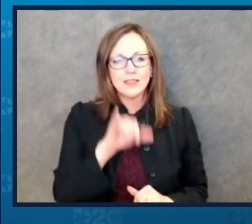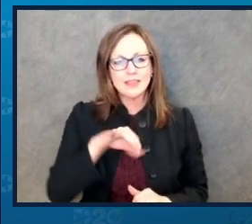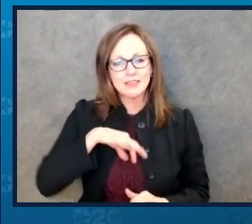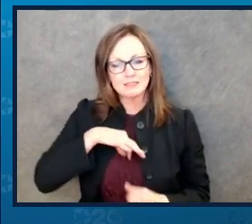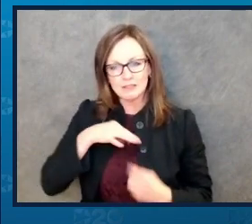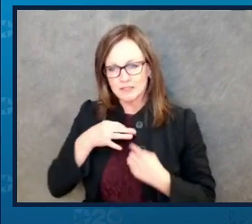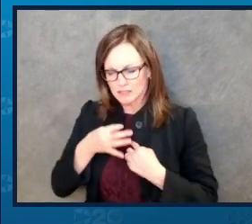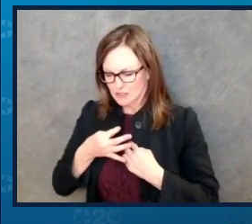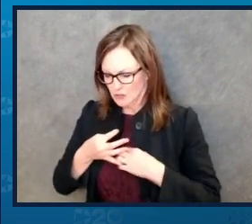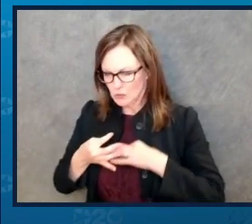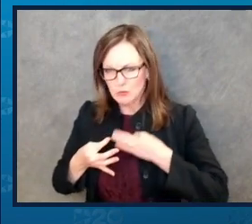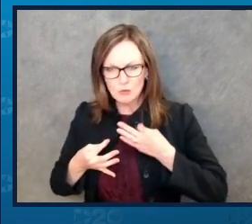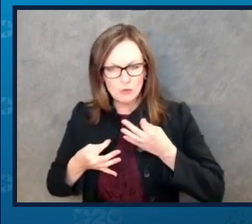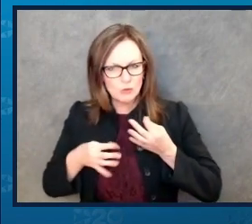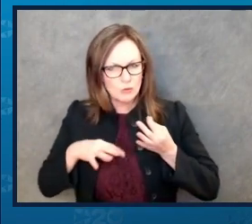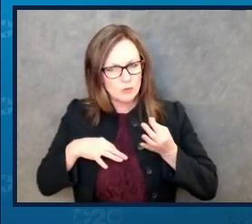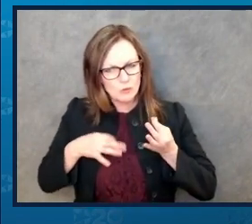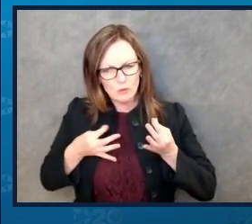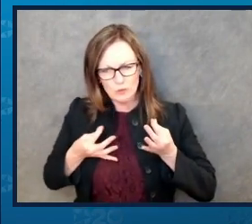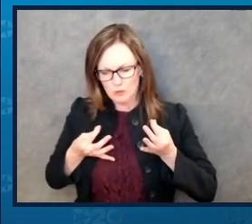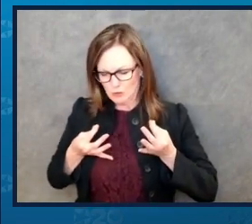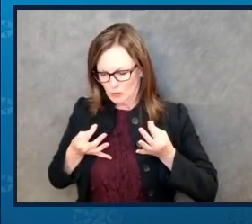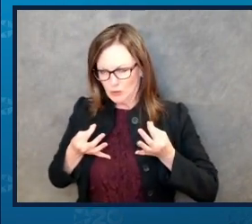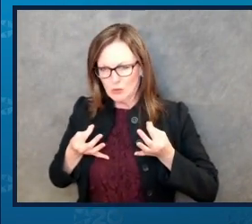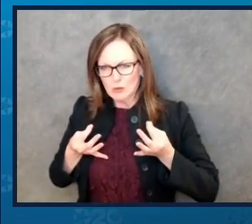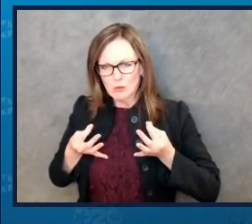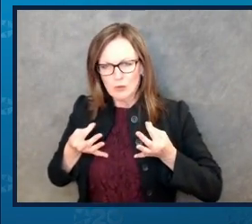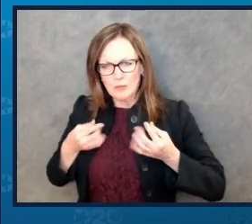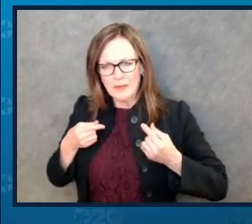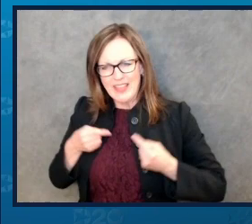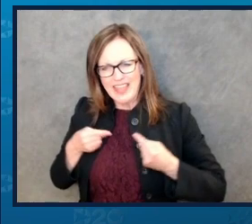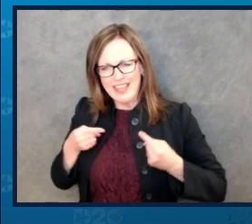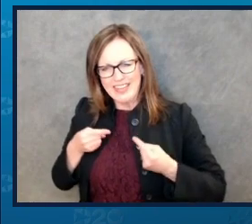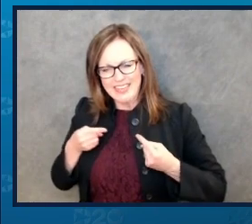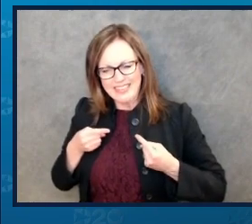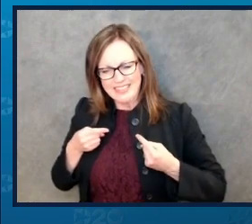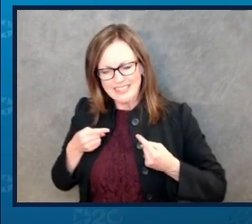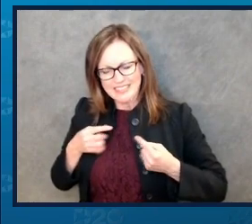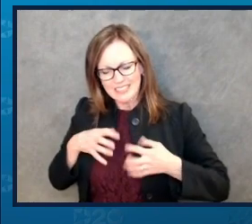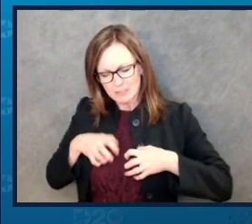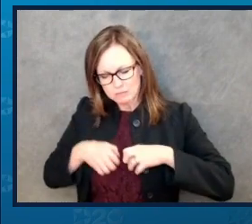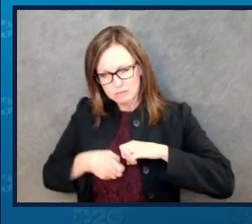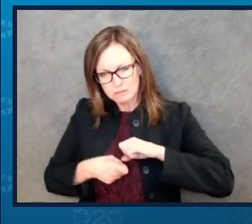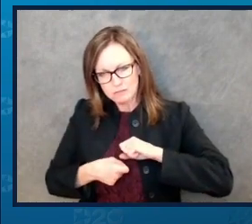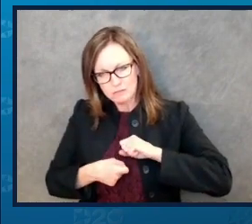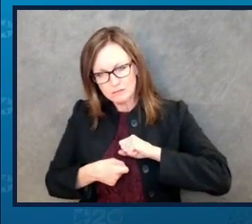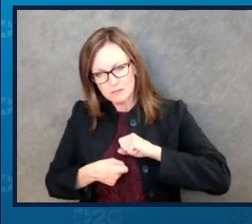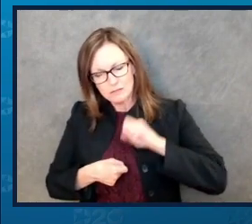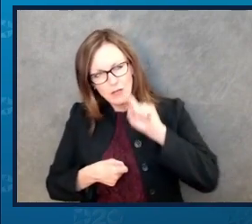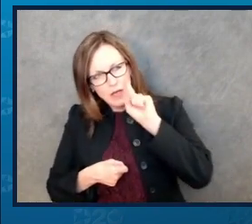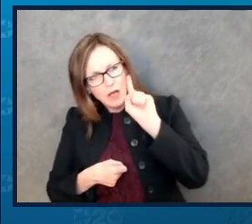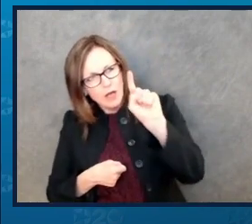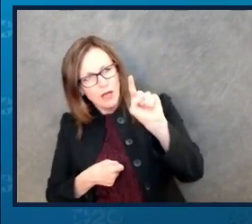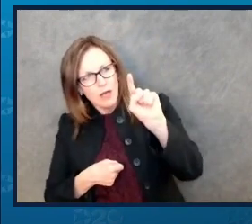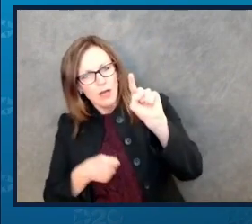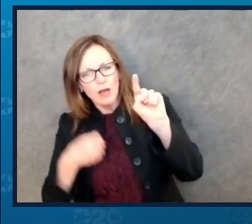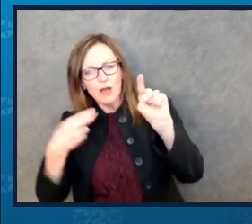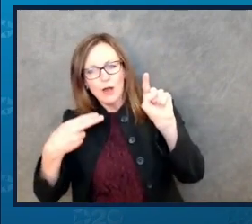A GLIMMER OF LIGHT THAT LANDS ON